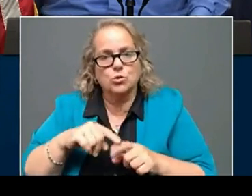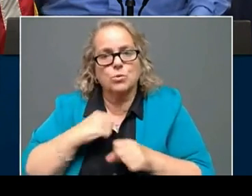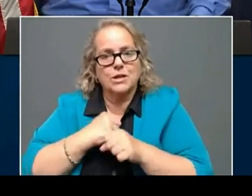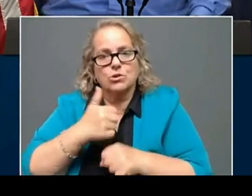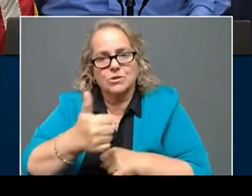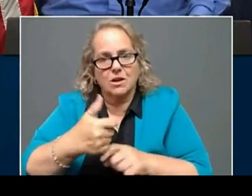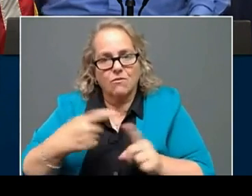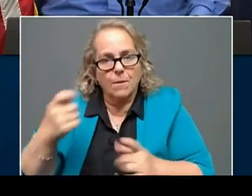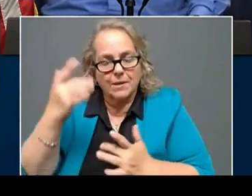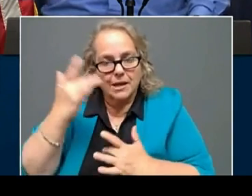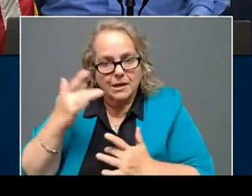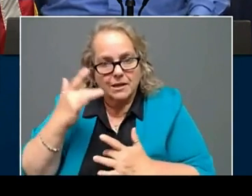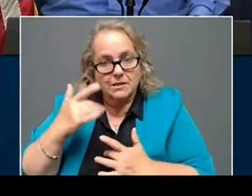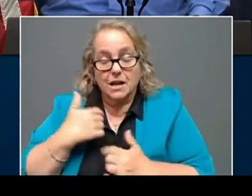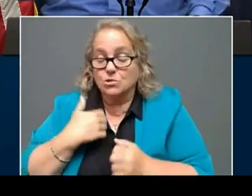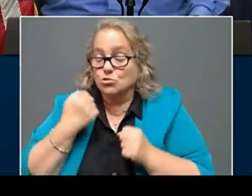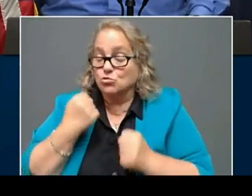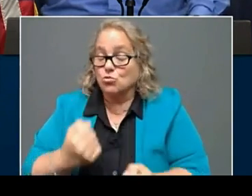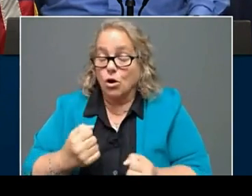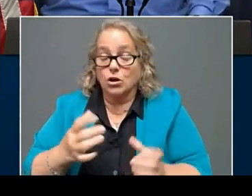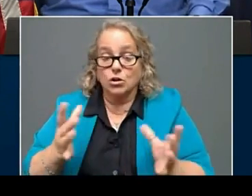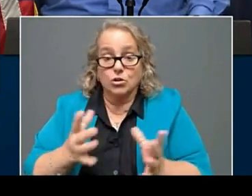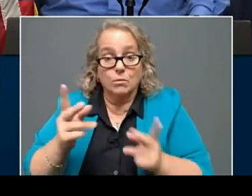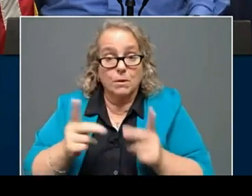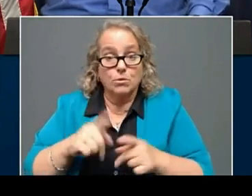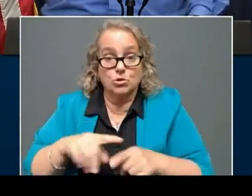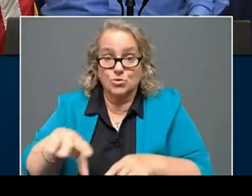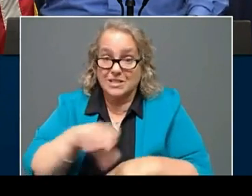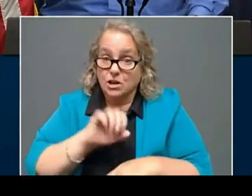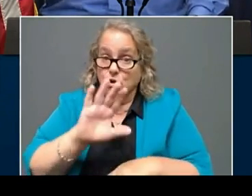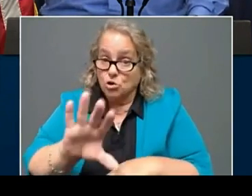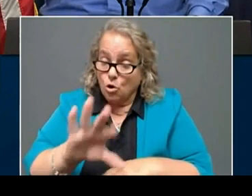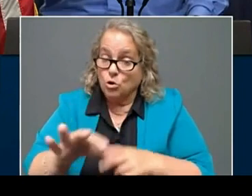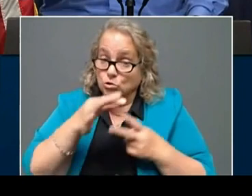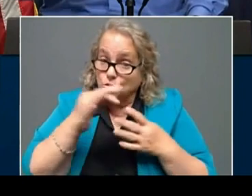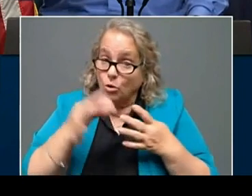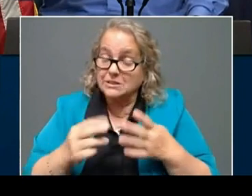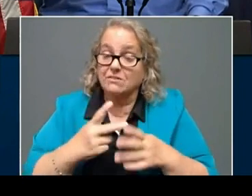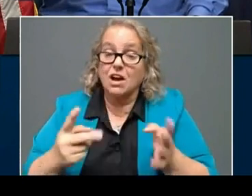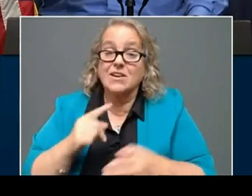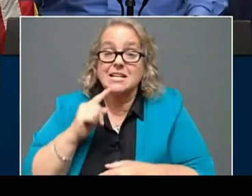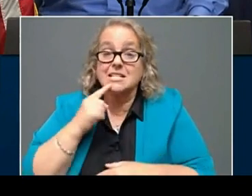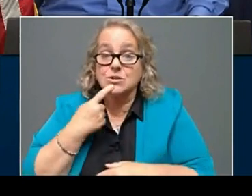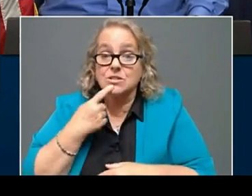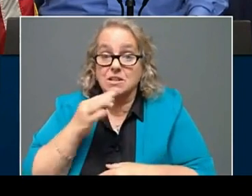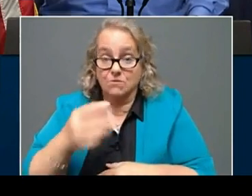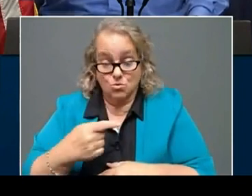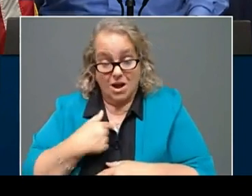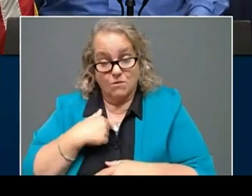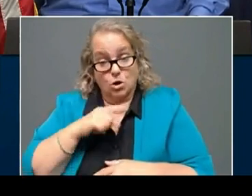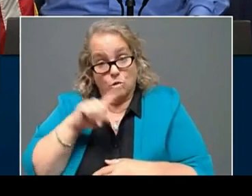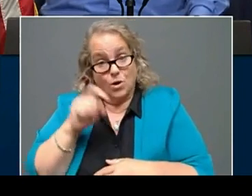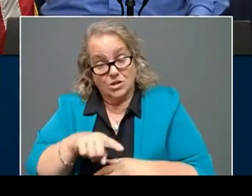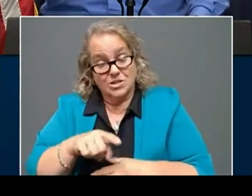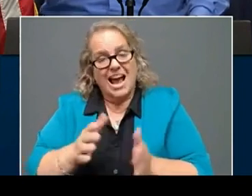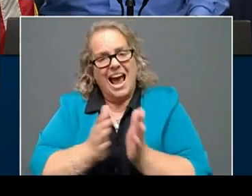just strongly urge everyone to take that choice very seriously. If you have questions, ask your health care provider. If you're uncertain, ask your